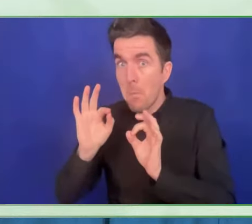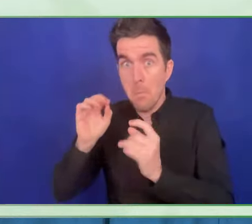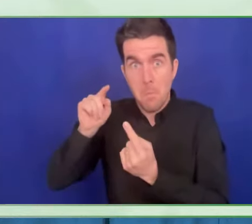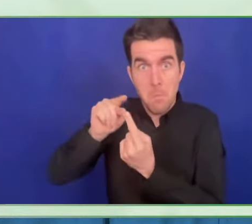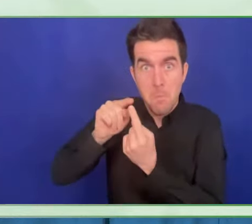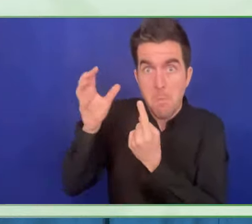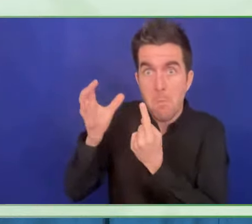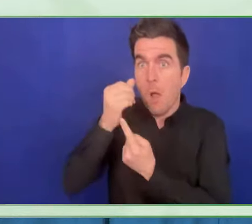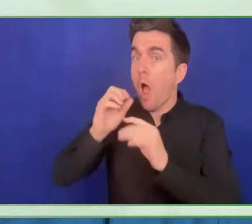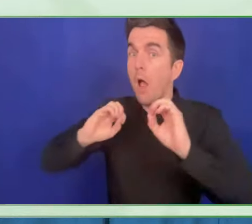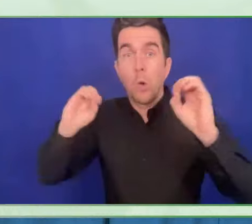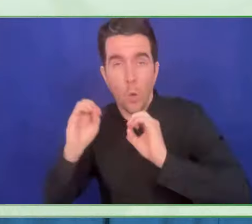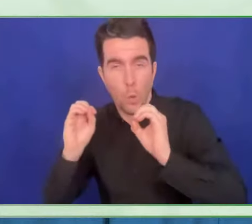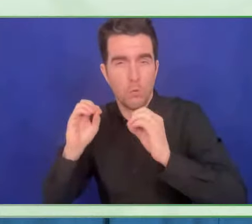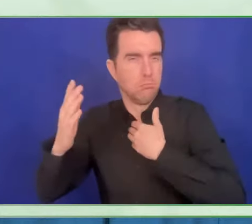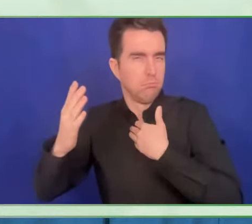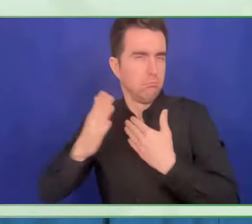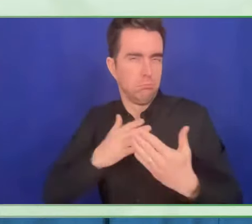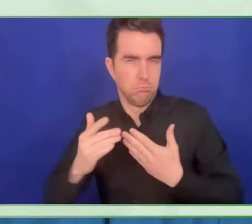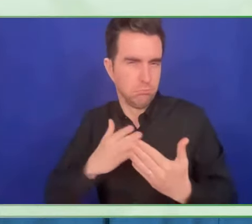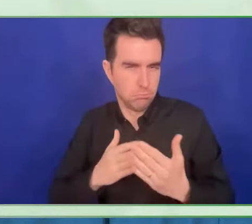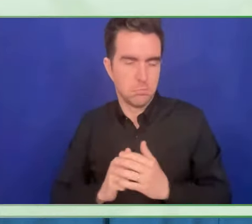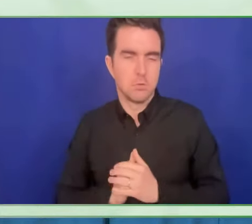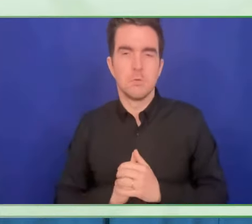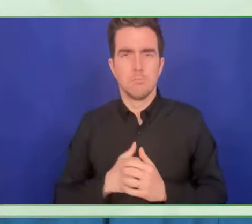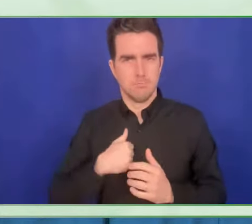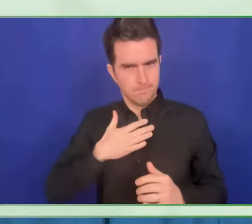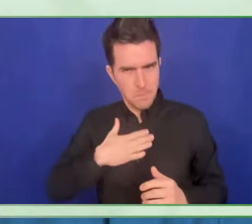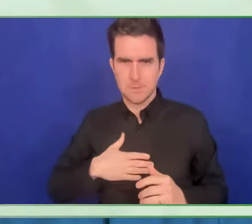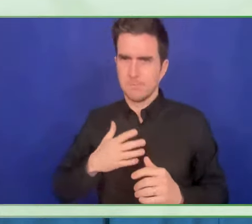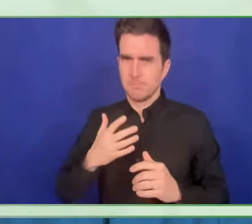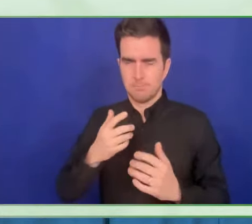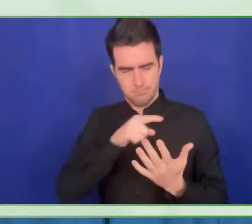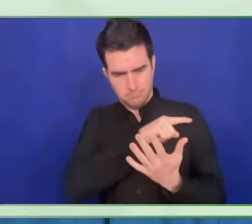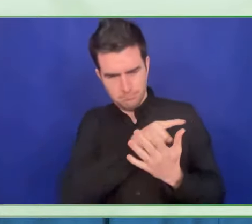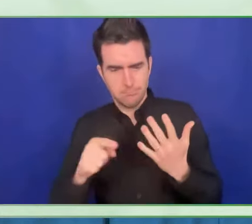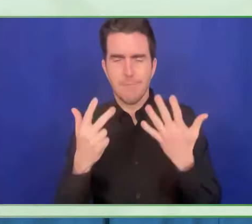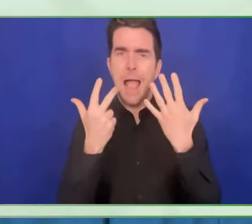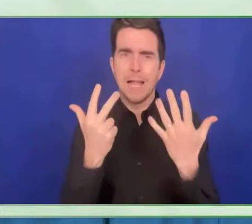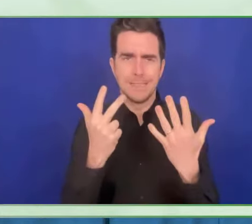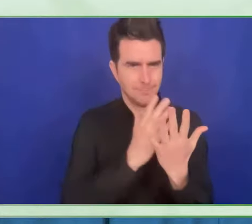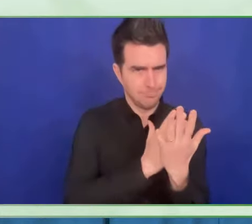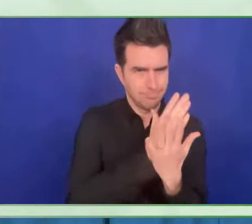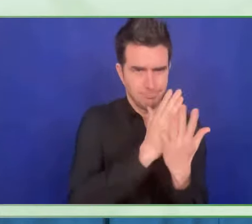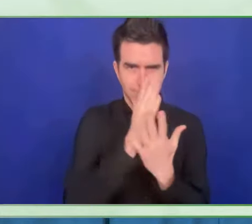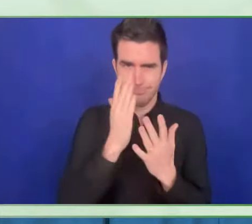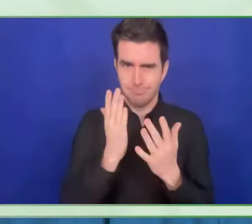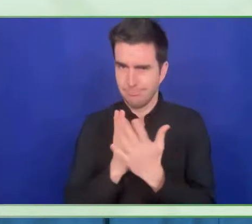platform. This is a formal expert group in which we have member states, civil